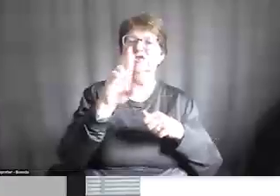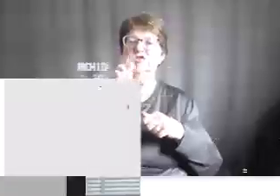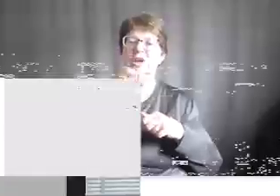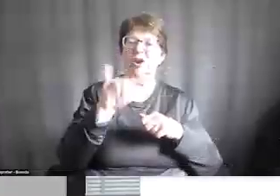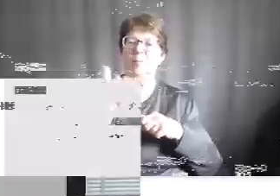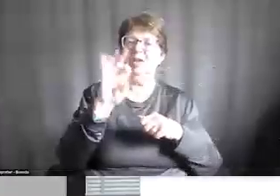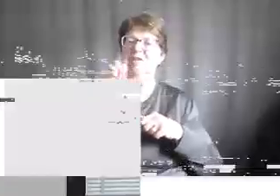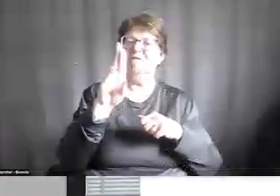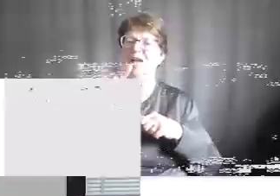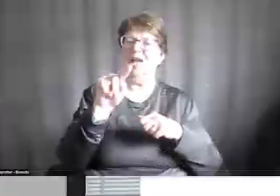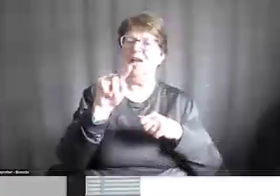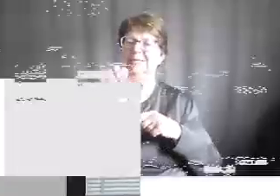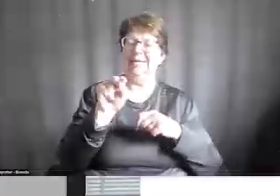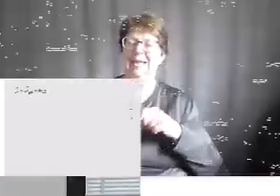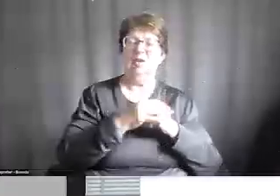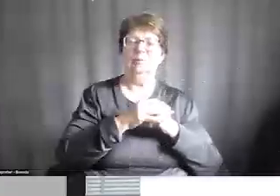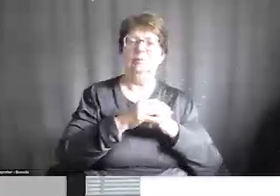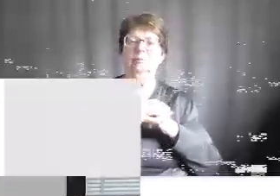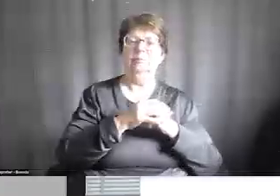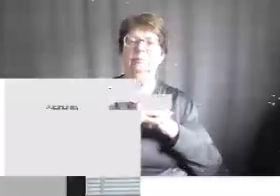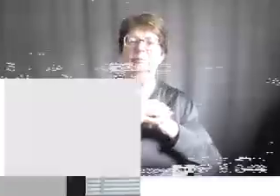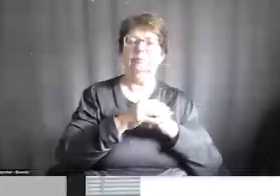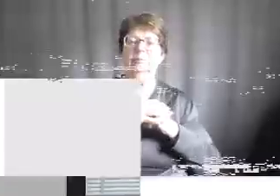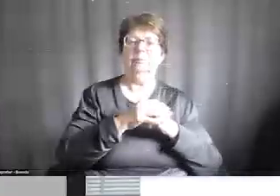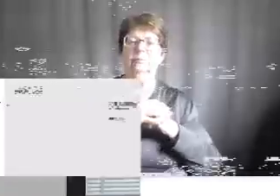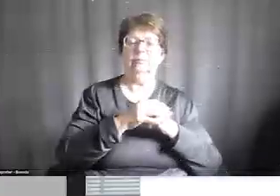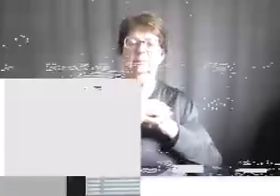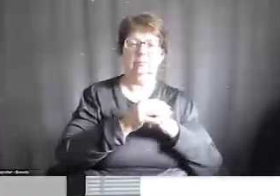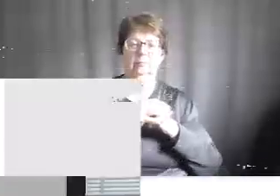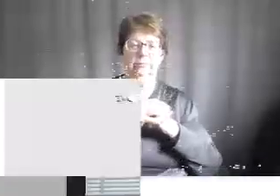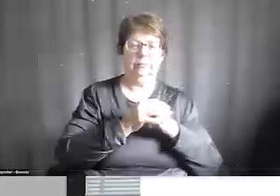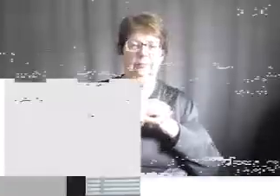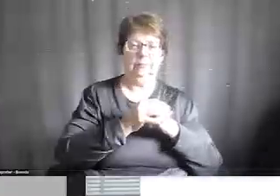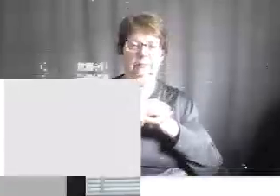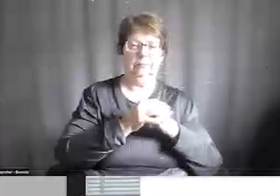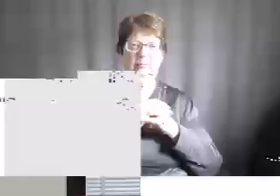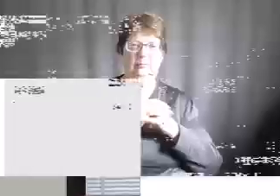Boardroom: Please accept the notice to unmute your microphone. Boardroom: Please go ahead.